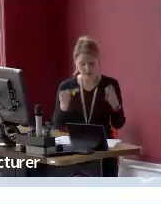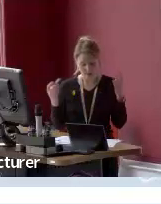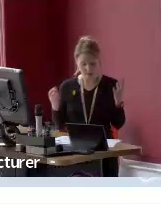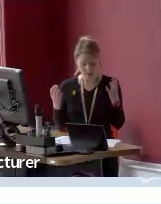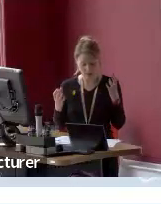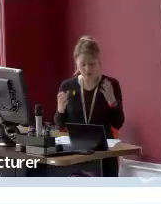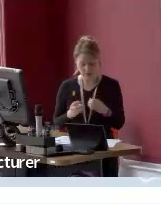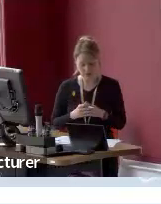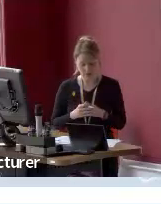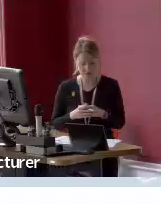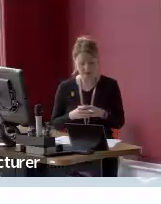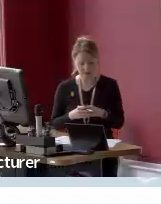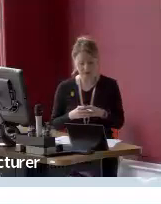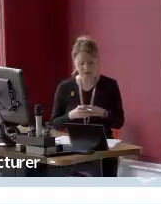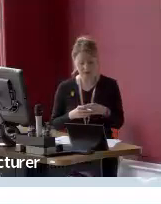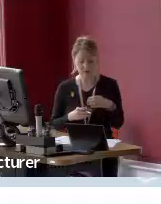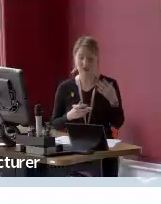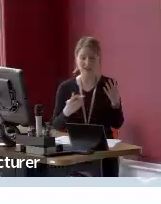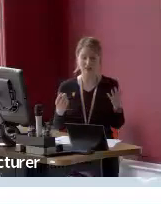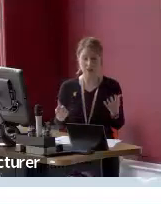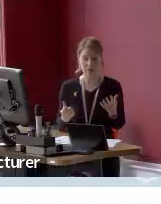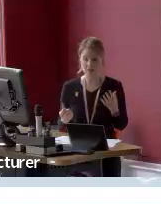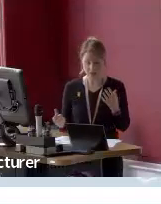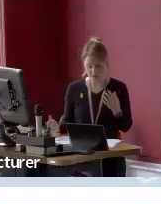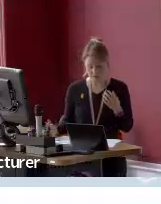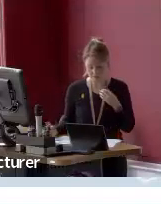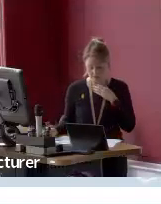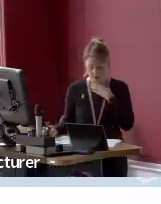and you know as a research community. We get the benefit of hearing alternative perspective and